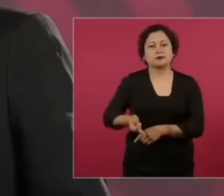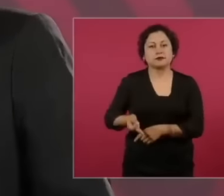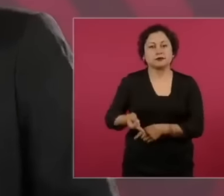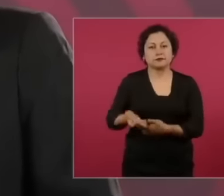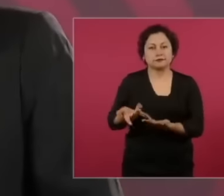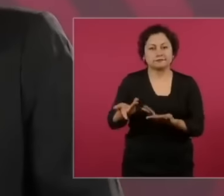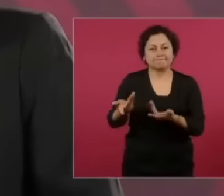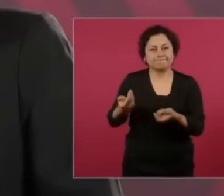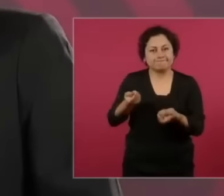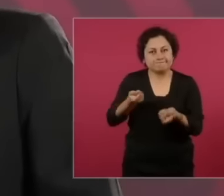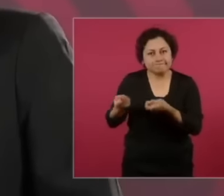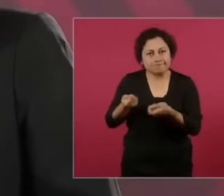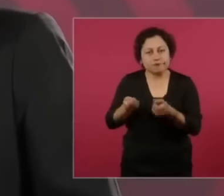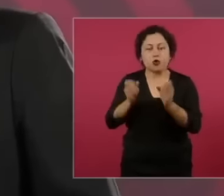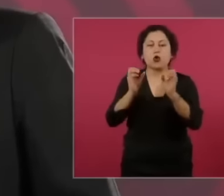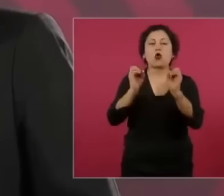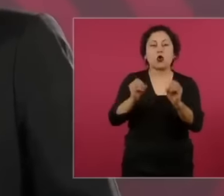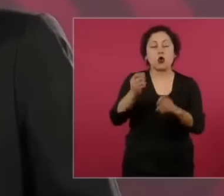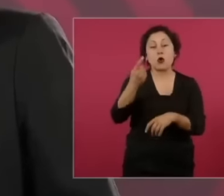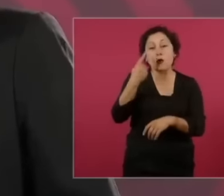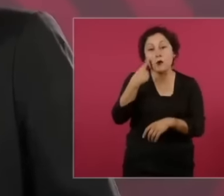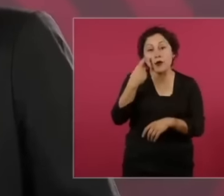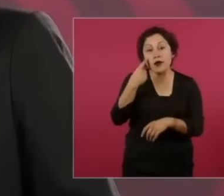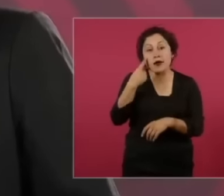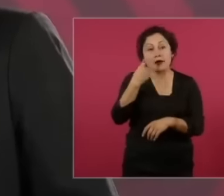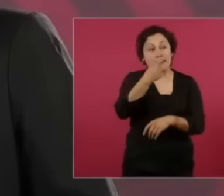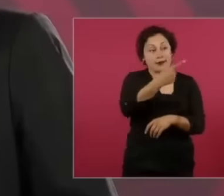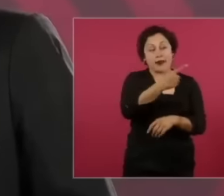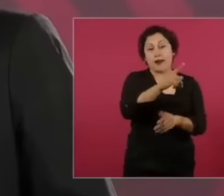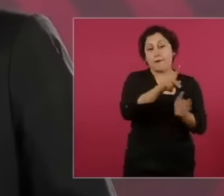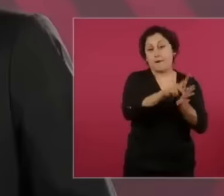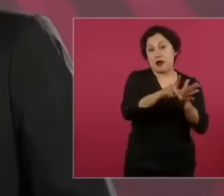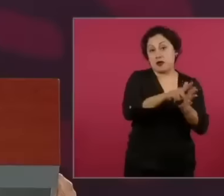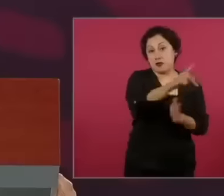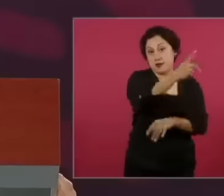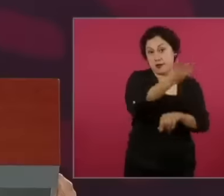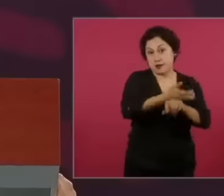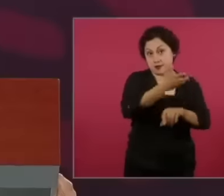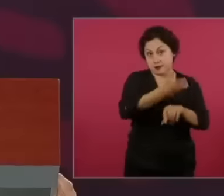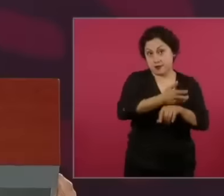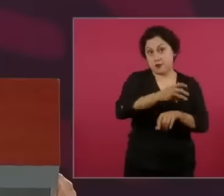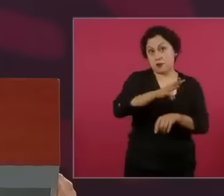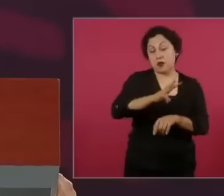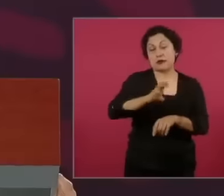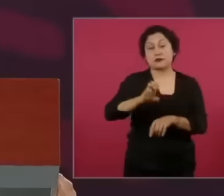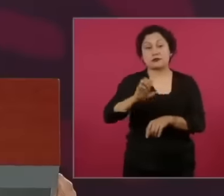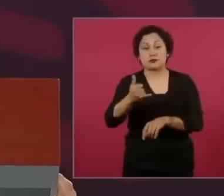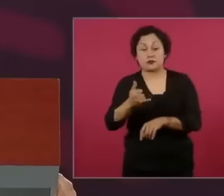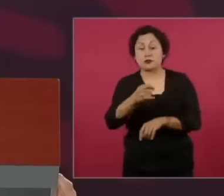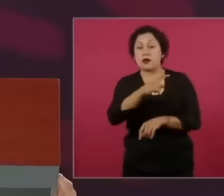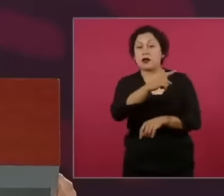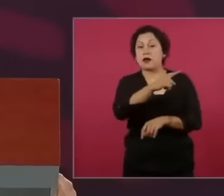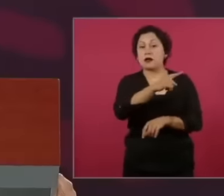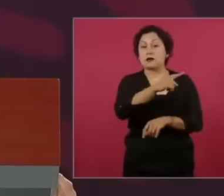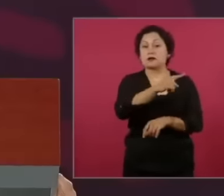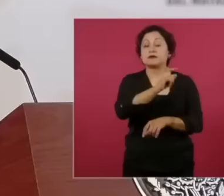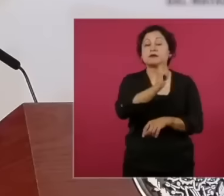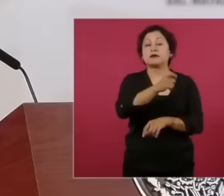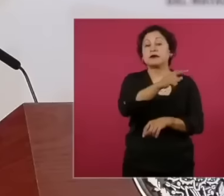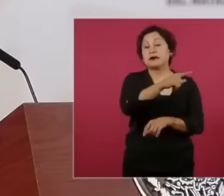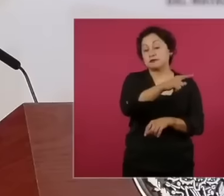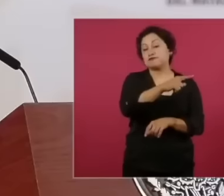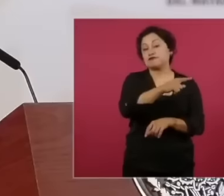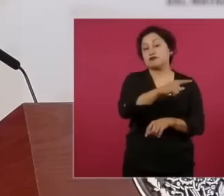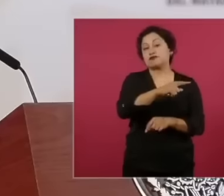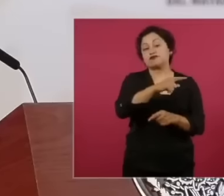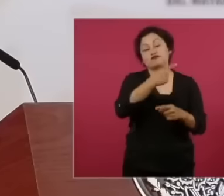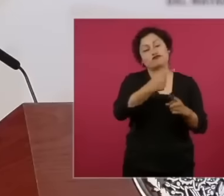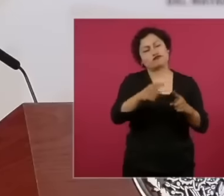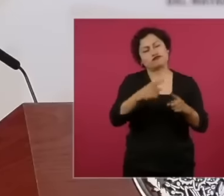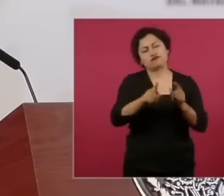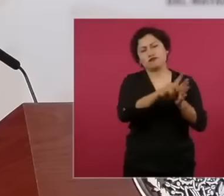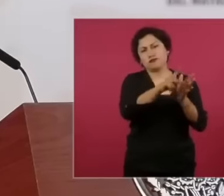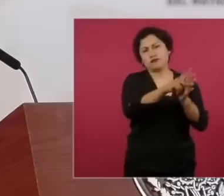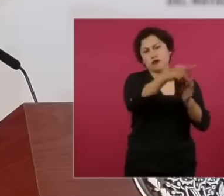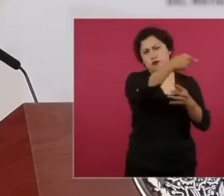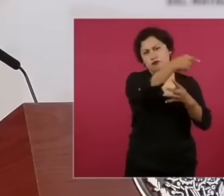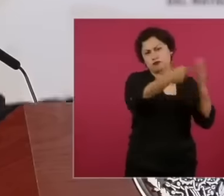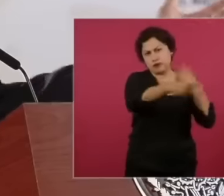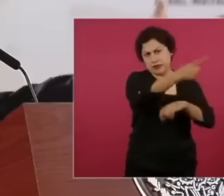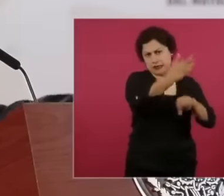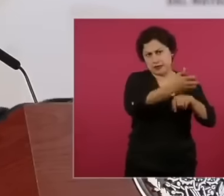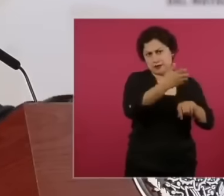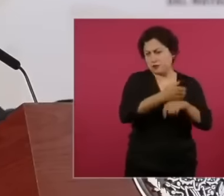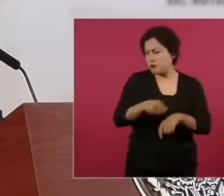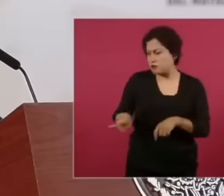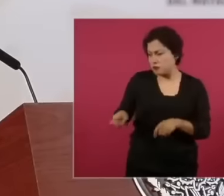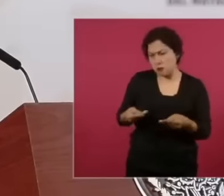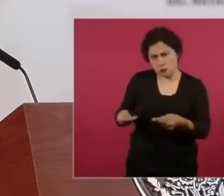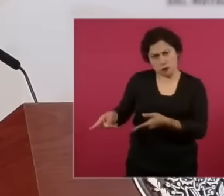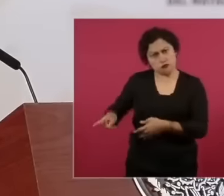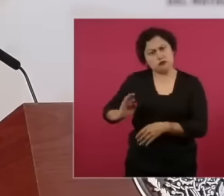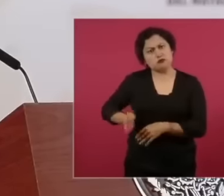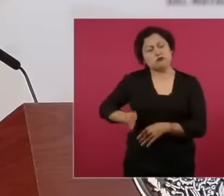the editorials of the Wall Street Journal of the New York Times of the end of Time but here that